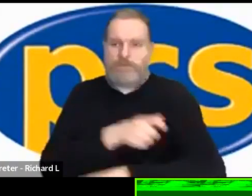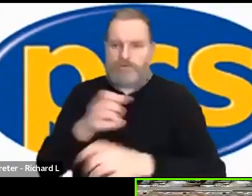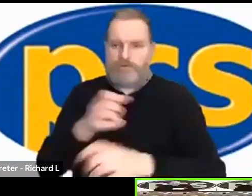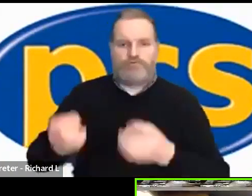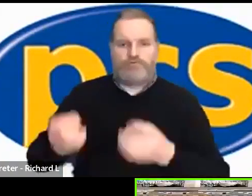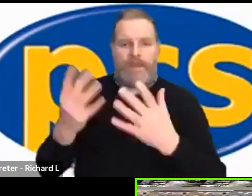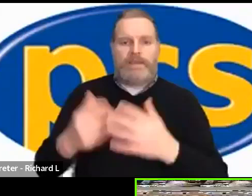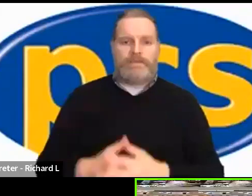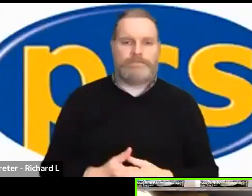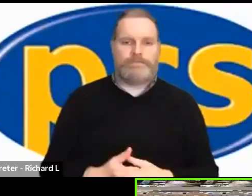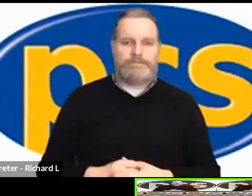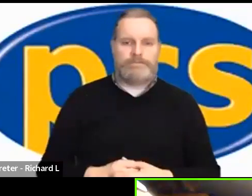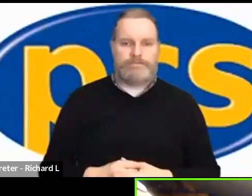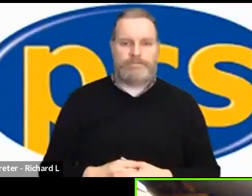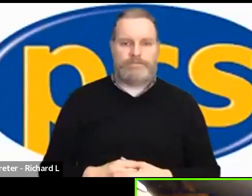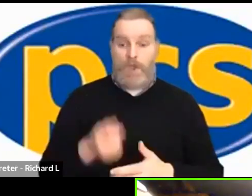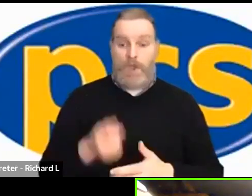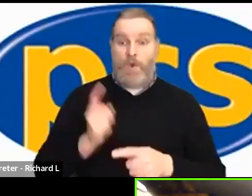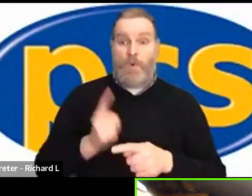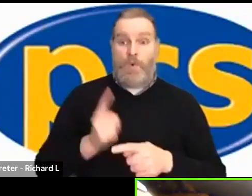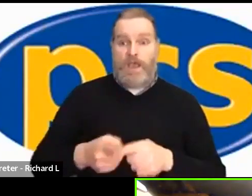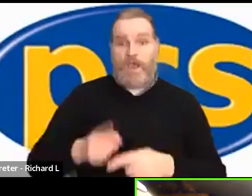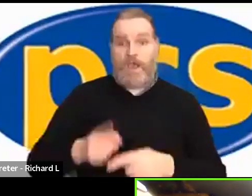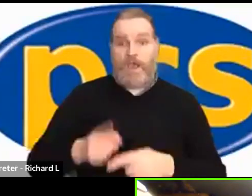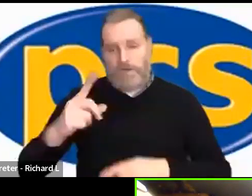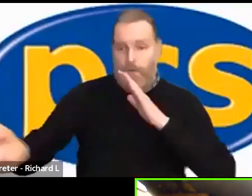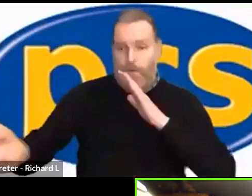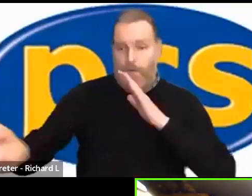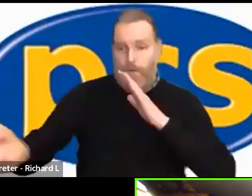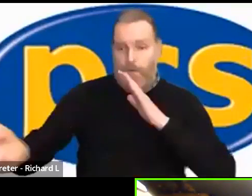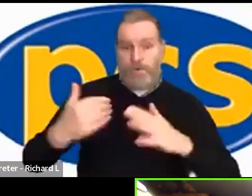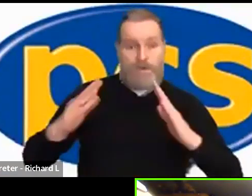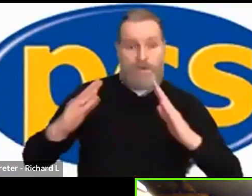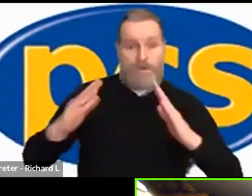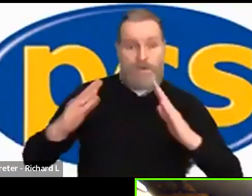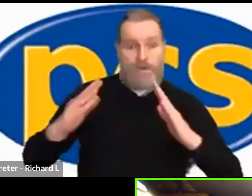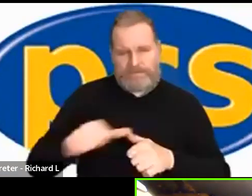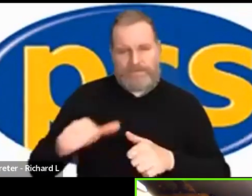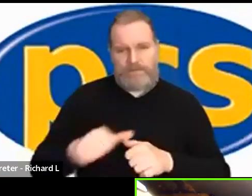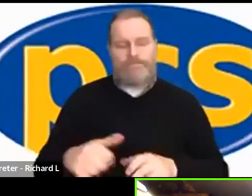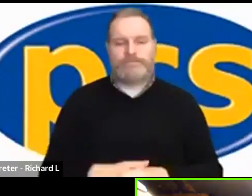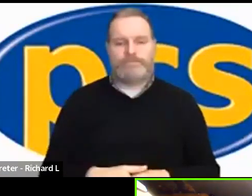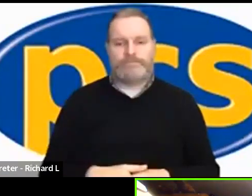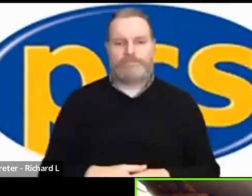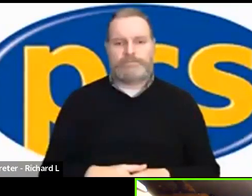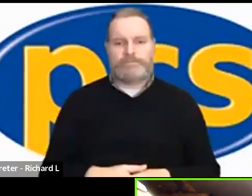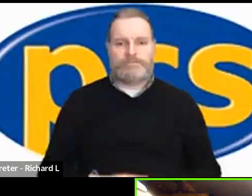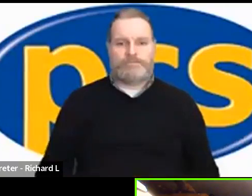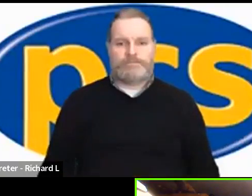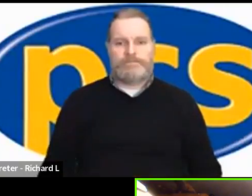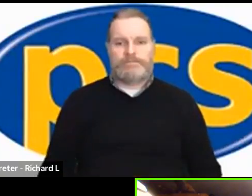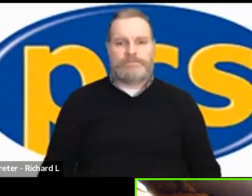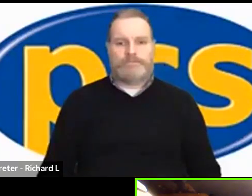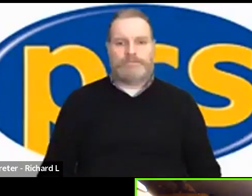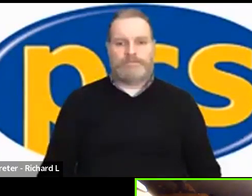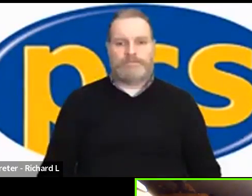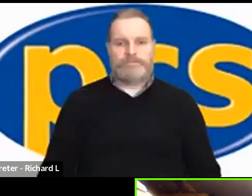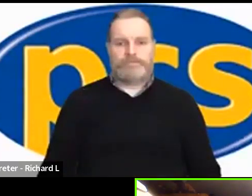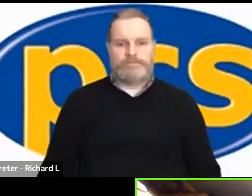rder? A picket armband? There's there are forms on the website, the order forms made available in all the strikers, guides. rikers guides, and you soon you soon you do that the better. Really in terms of terms